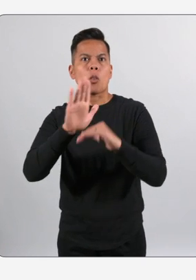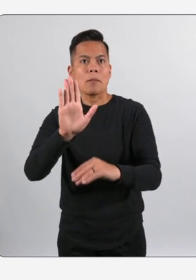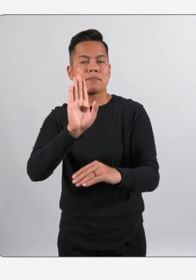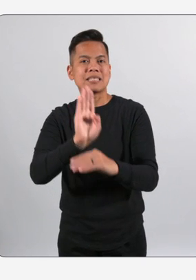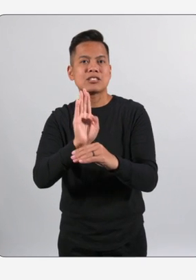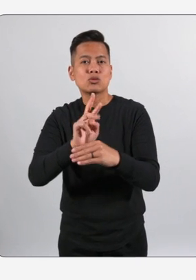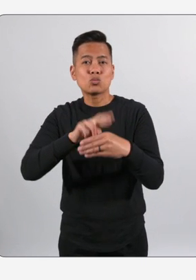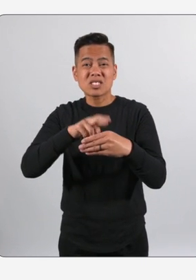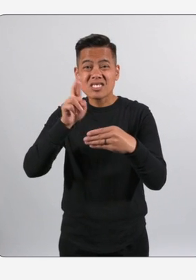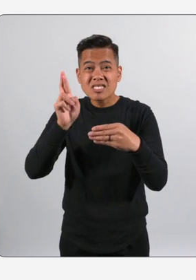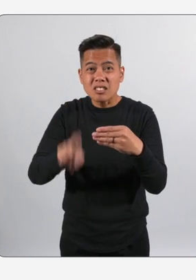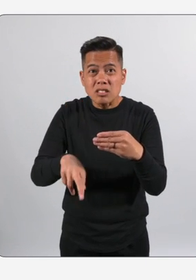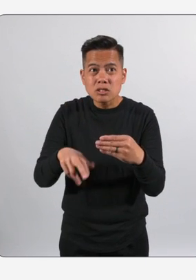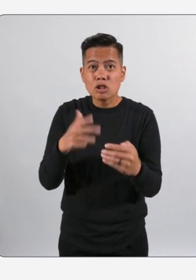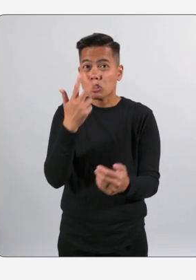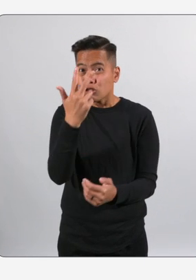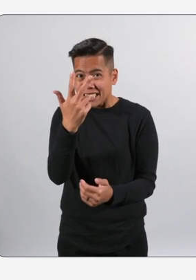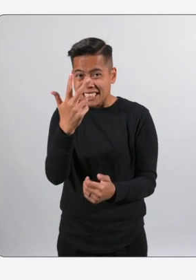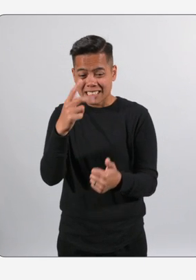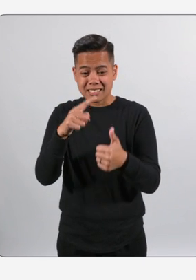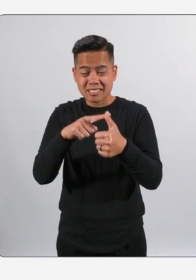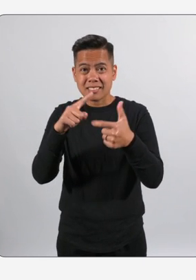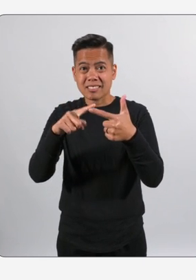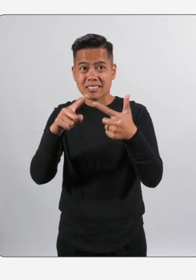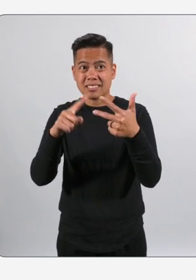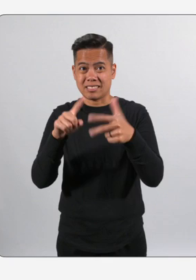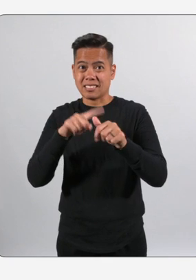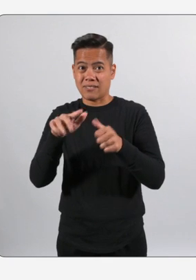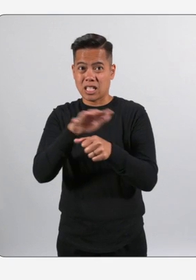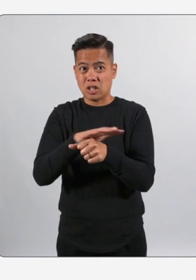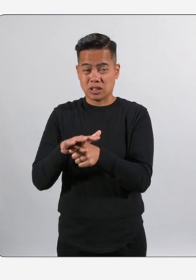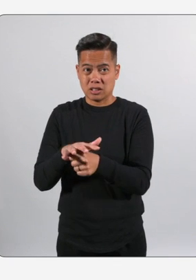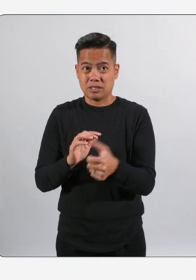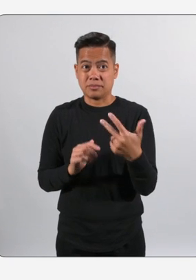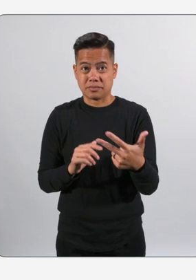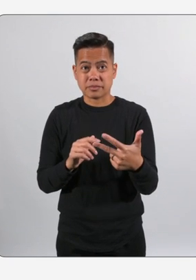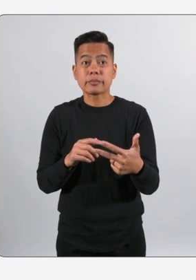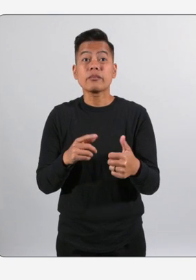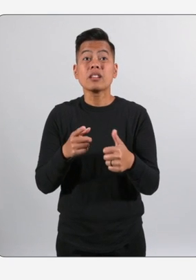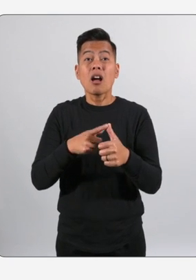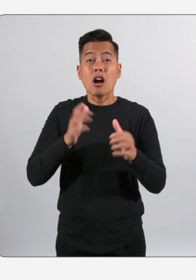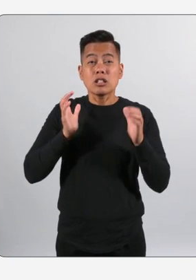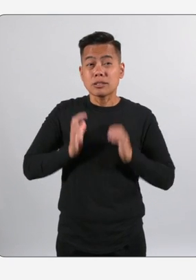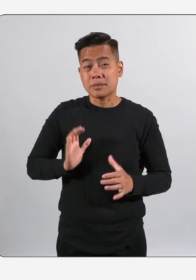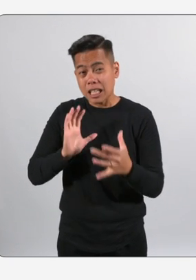three different areas. Your customer connections, your creative, and your level of confidence.